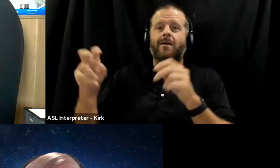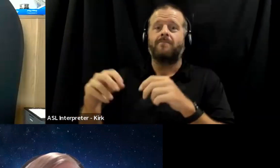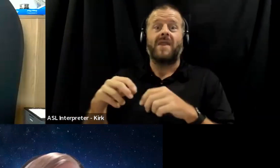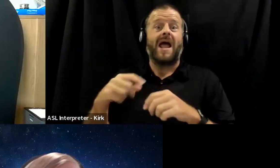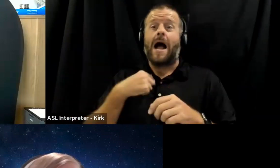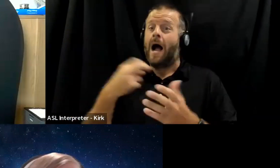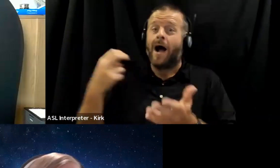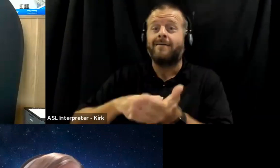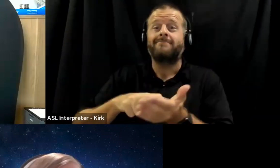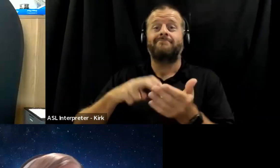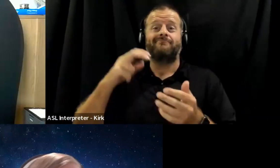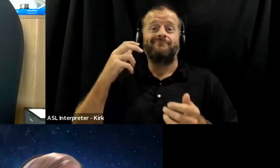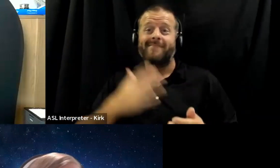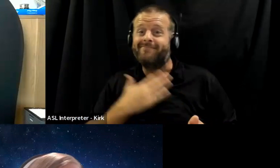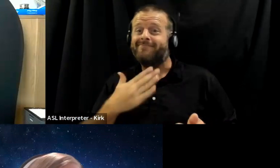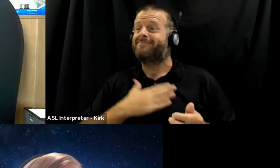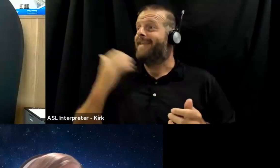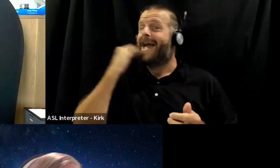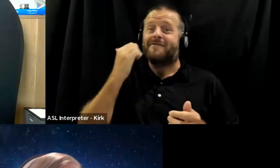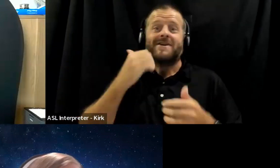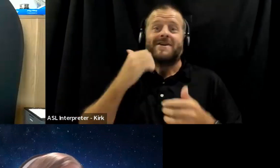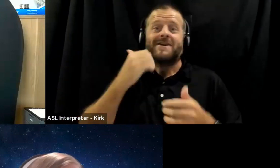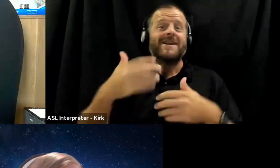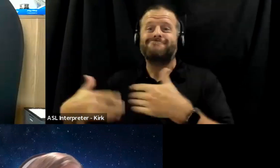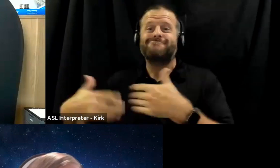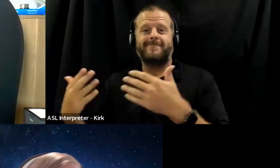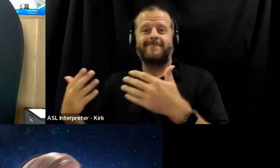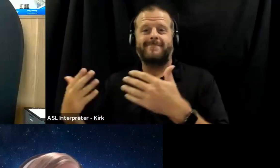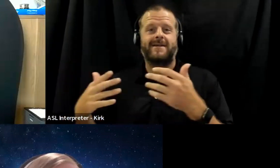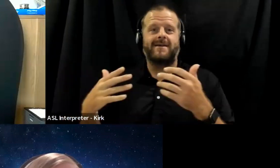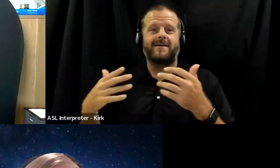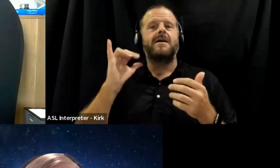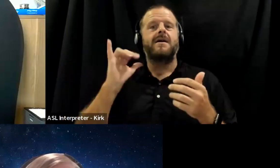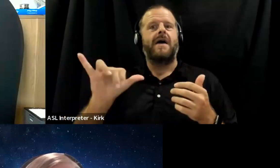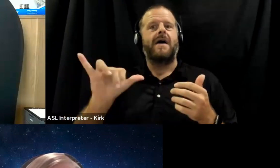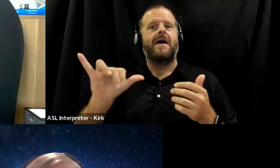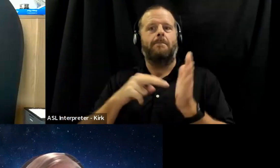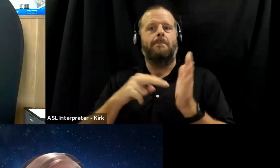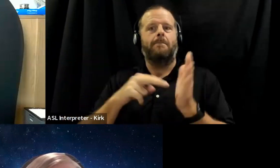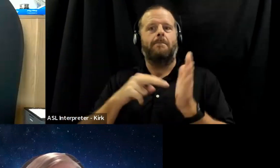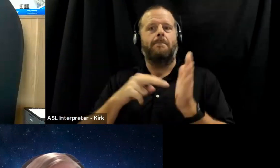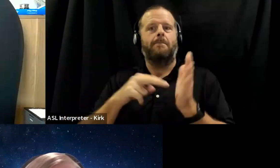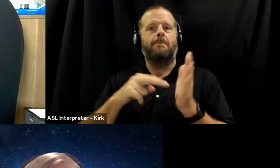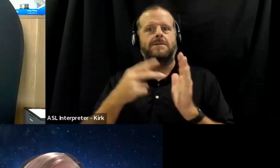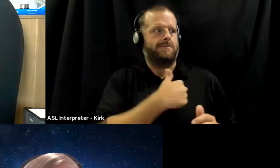day, despite the imperfection of the tools that we have, is because of good people. That I found in my community of support